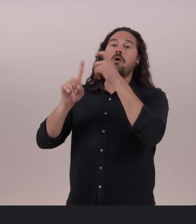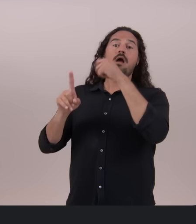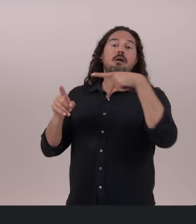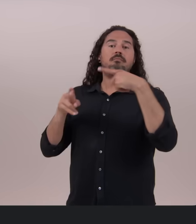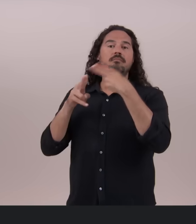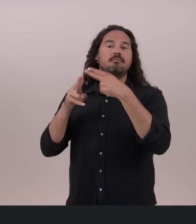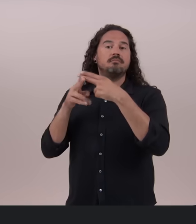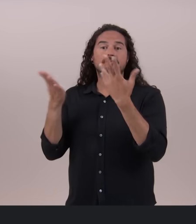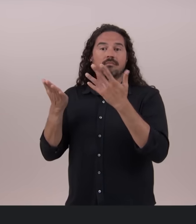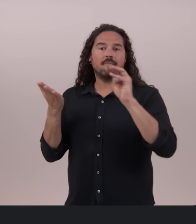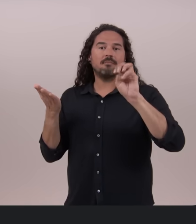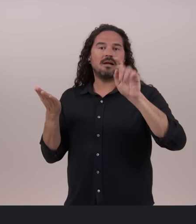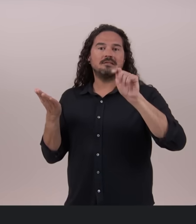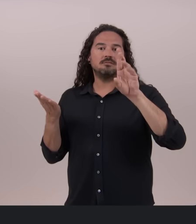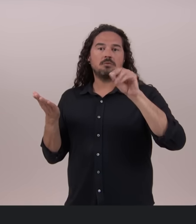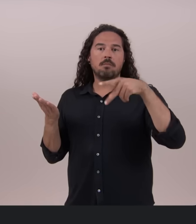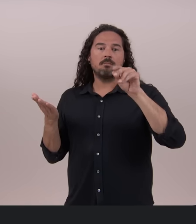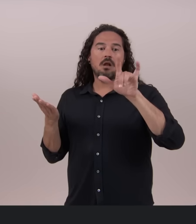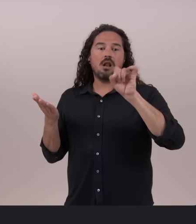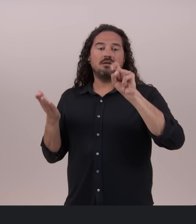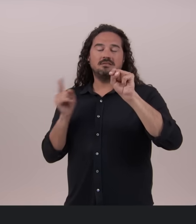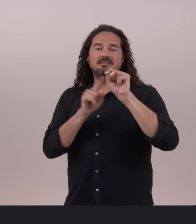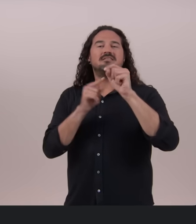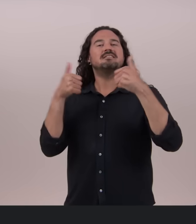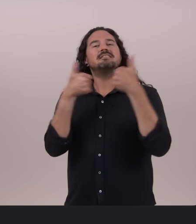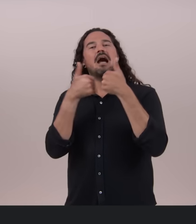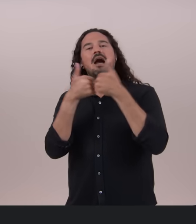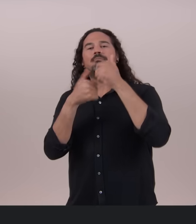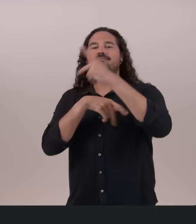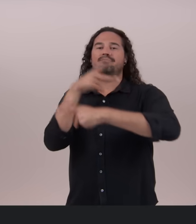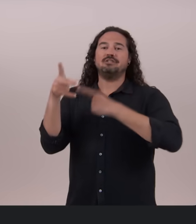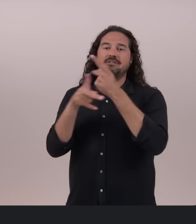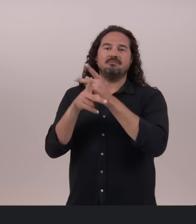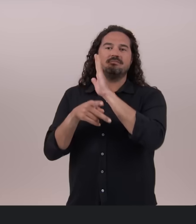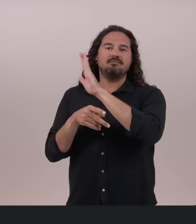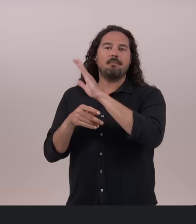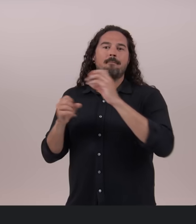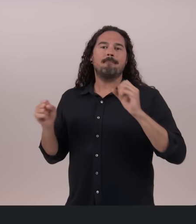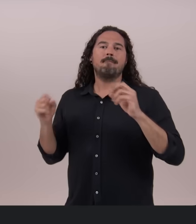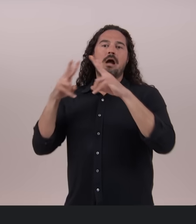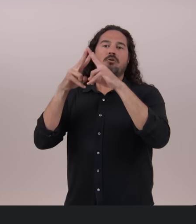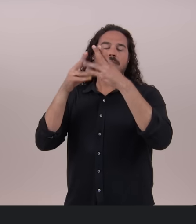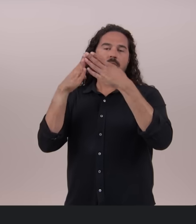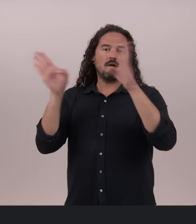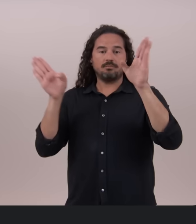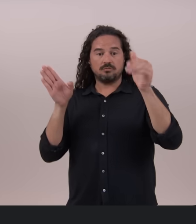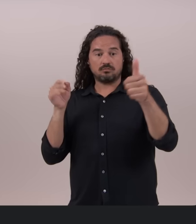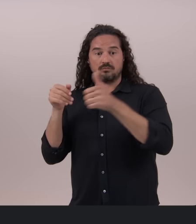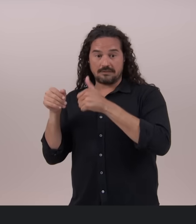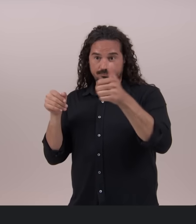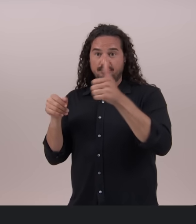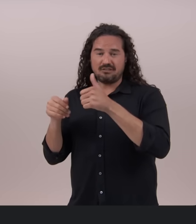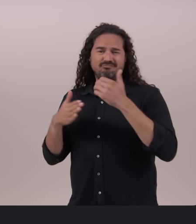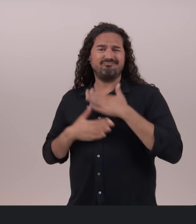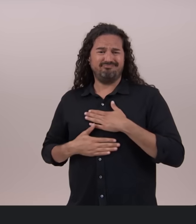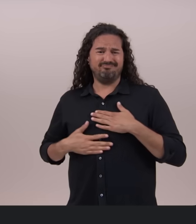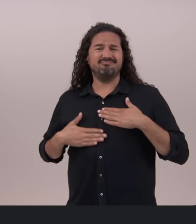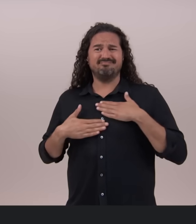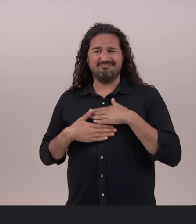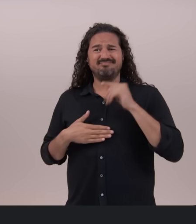It's a gamified companion for the Public Transit Network in Paris. It's really fun. You get points when you track your routes and badges